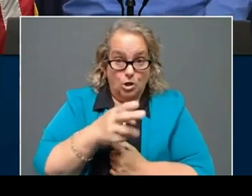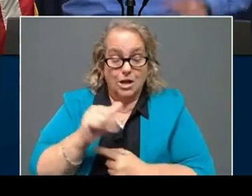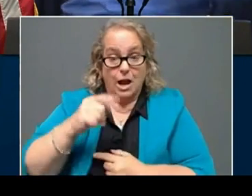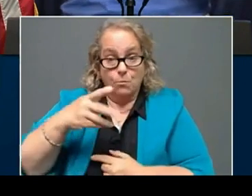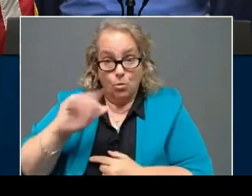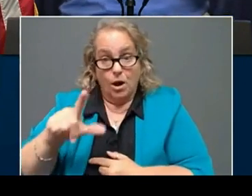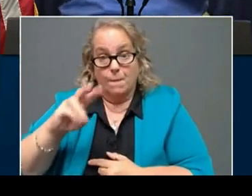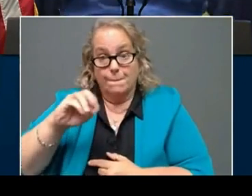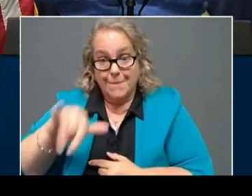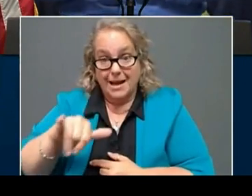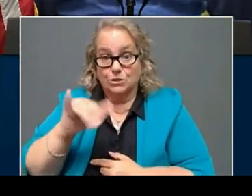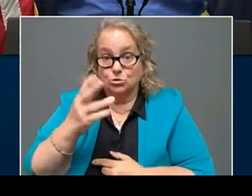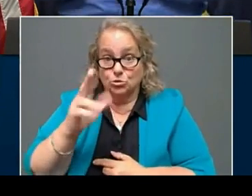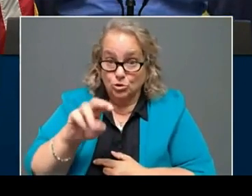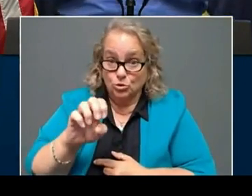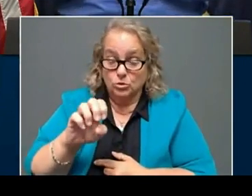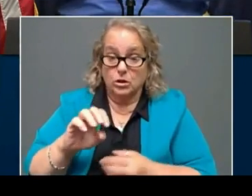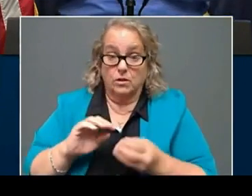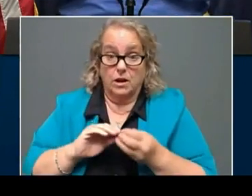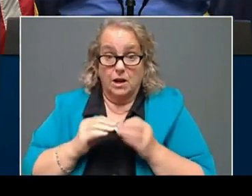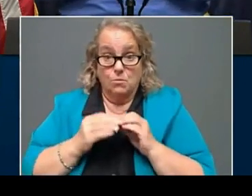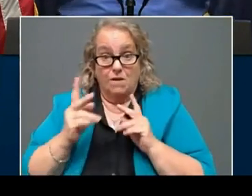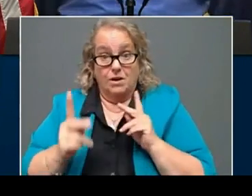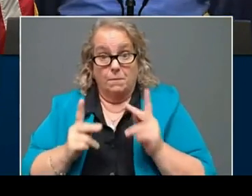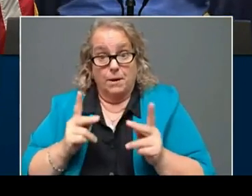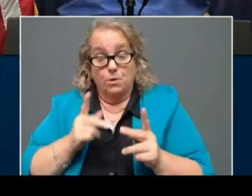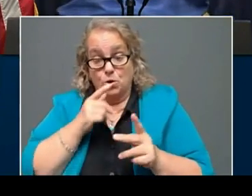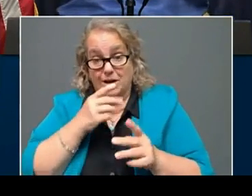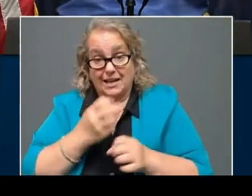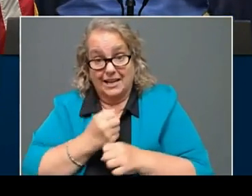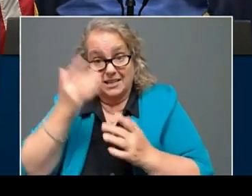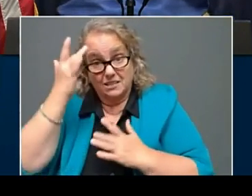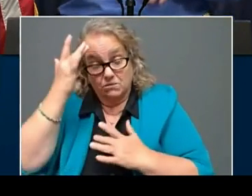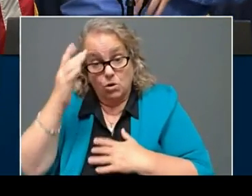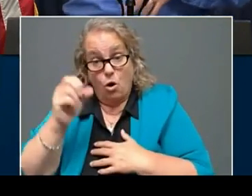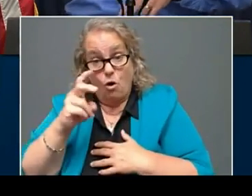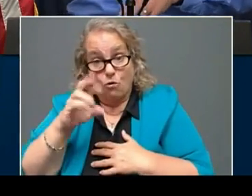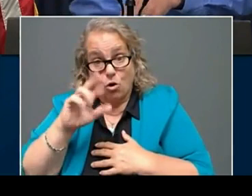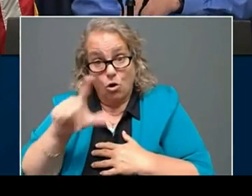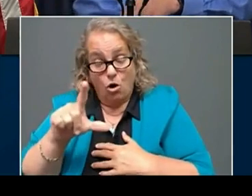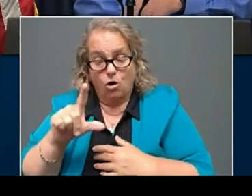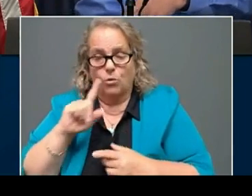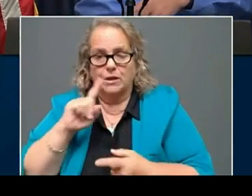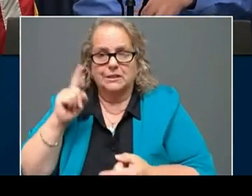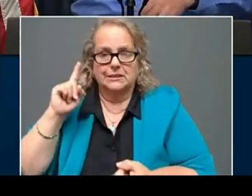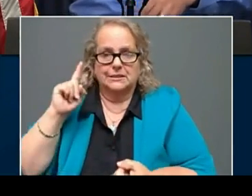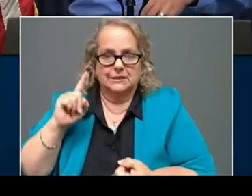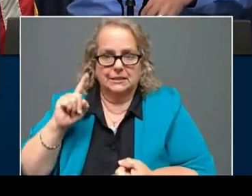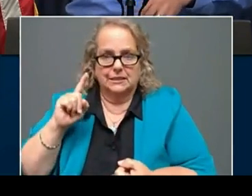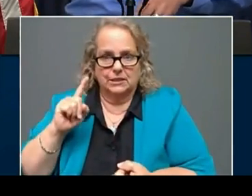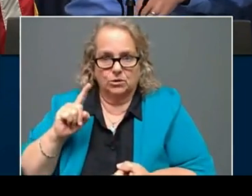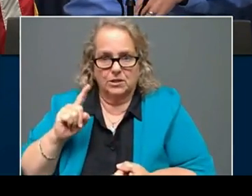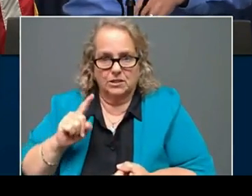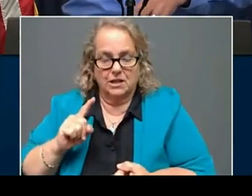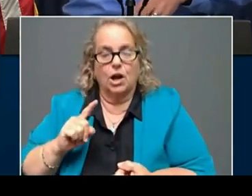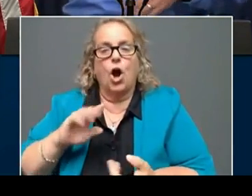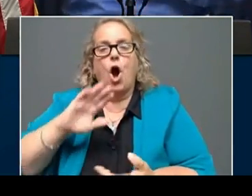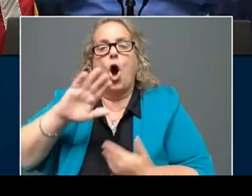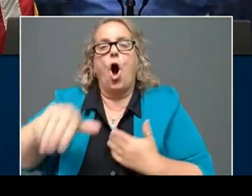that as the number of people who were getting infected overall was decreasing, the entire community had a lower rate. And so that's how we went down to the